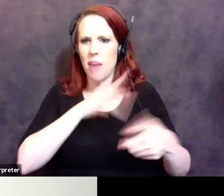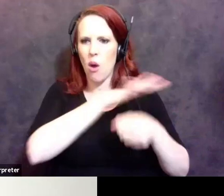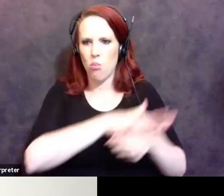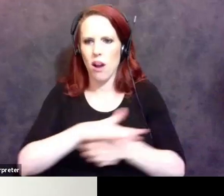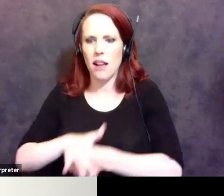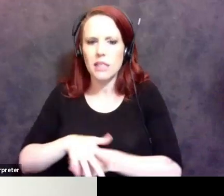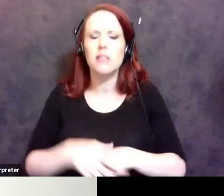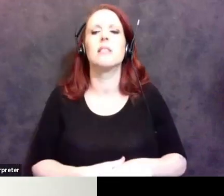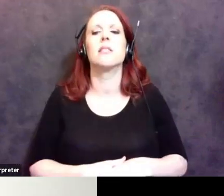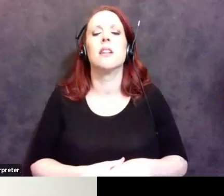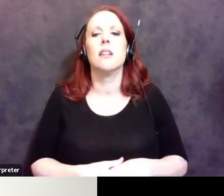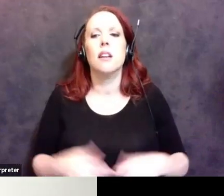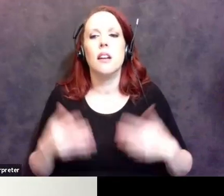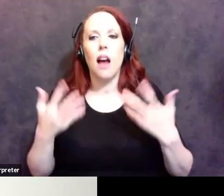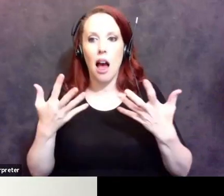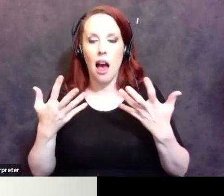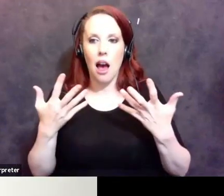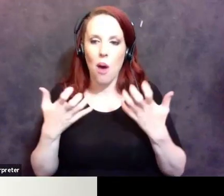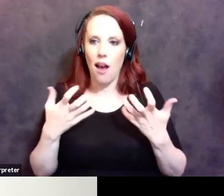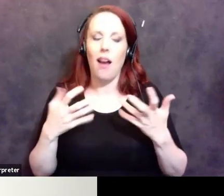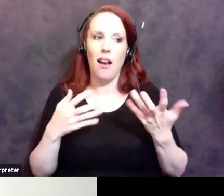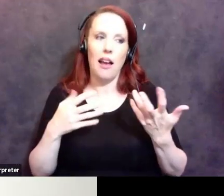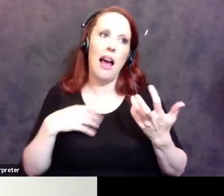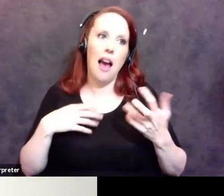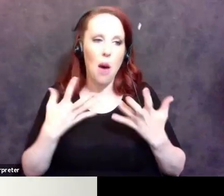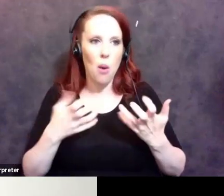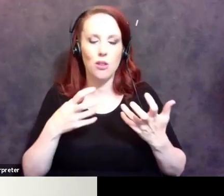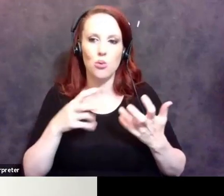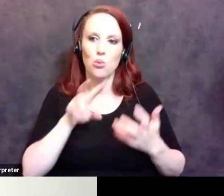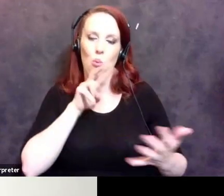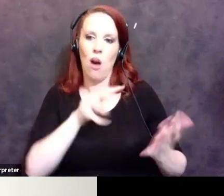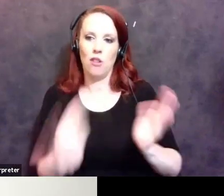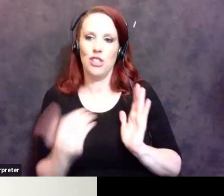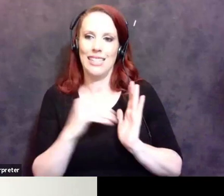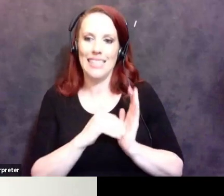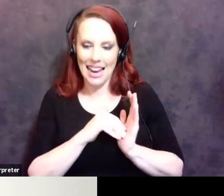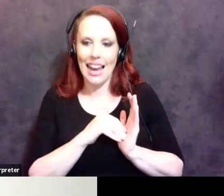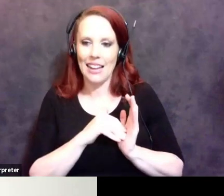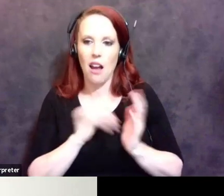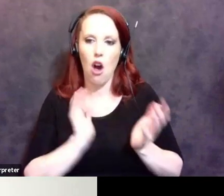wait to rewatch or relisten to that episode with Michelle because there is a group out